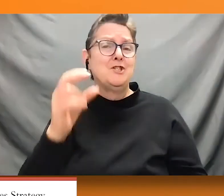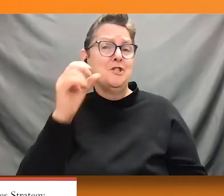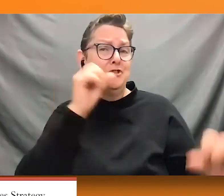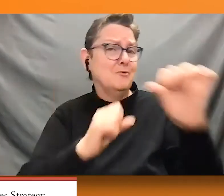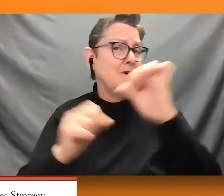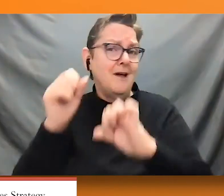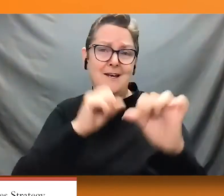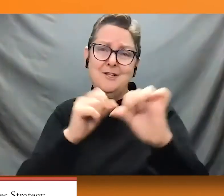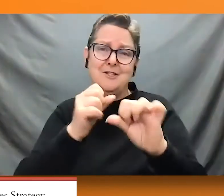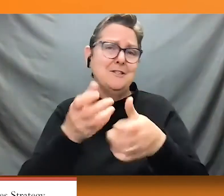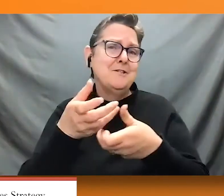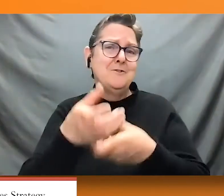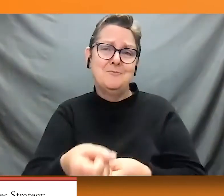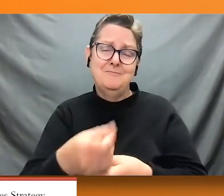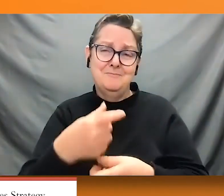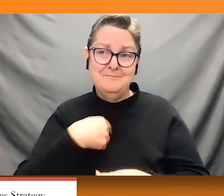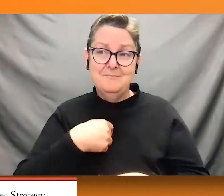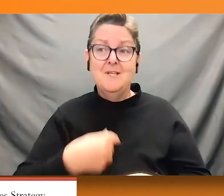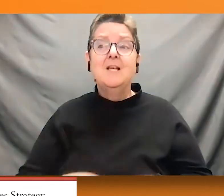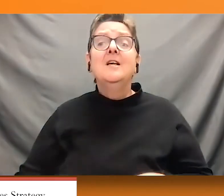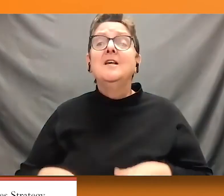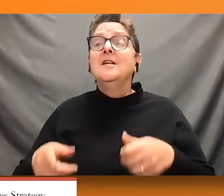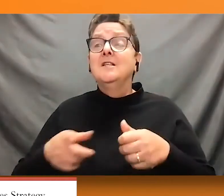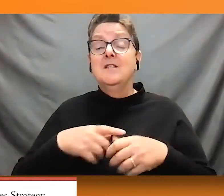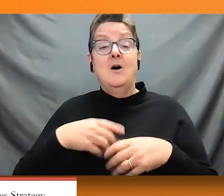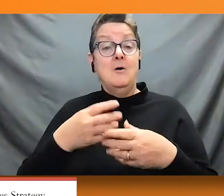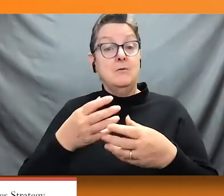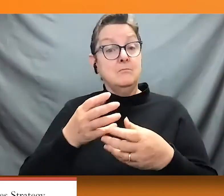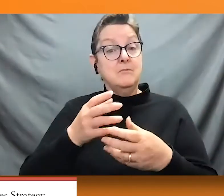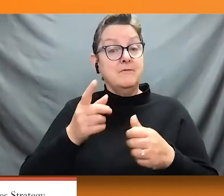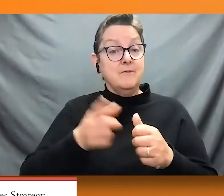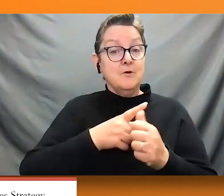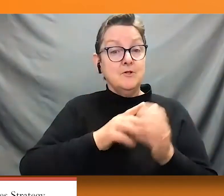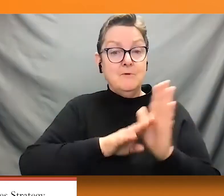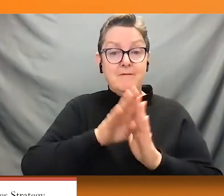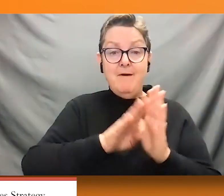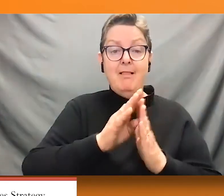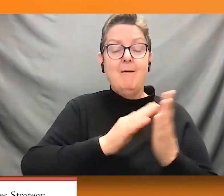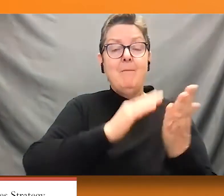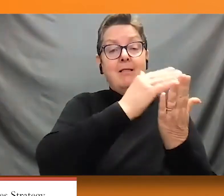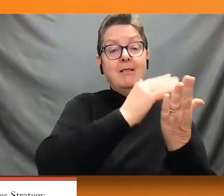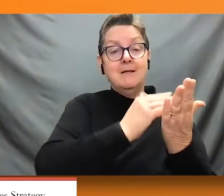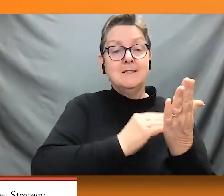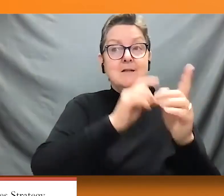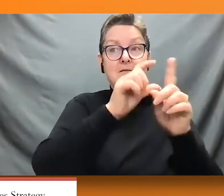once you've taught them how to do it. So, what you do is you get a list of words. So, I gave you a list of words there.